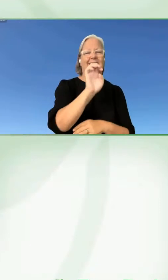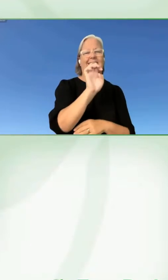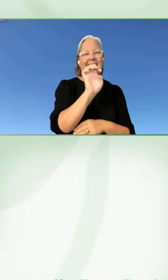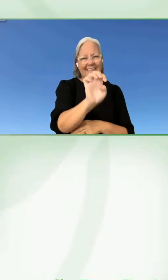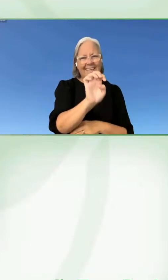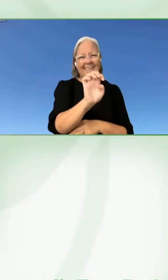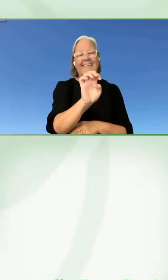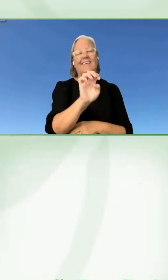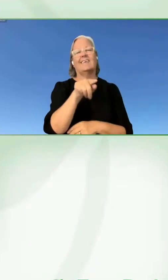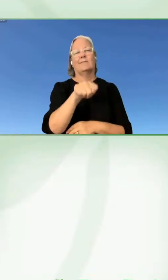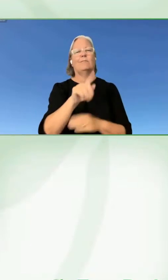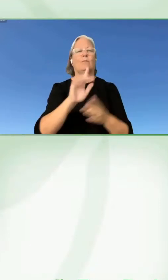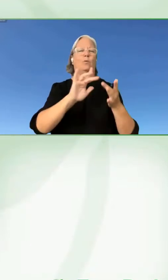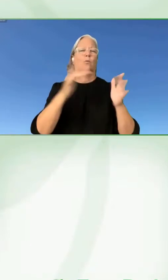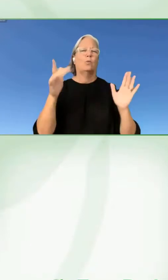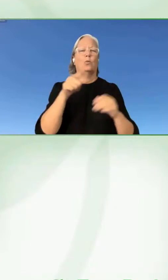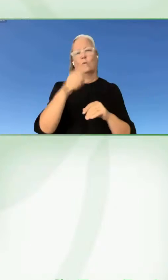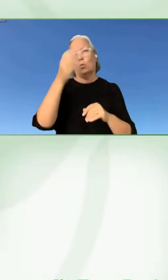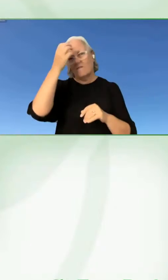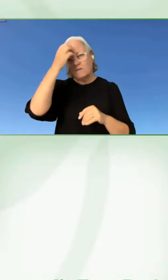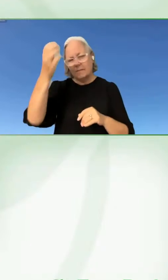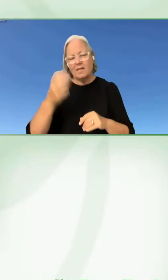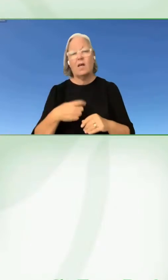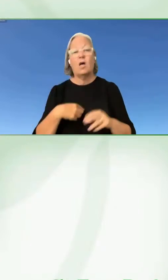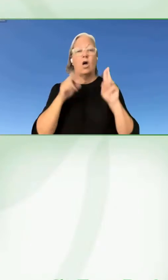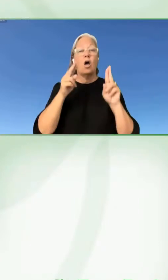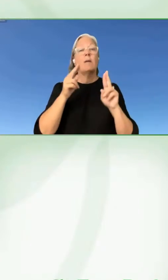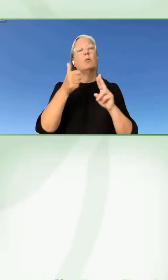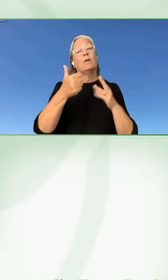I wish everybody a great day. Don't go far!